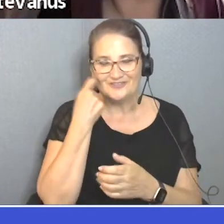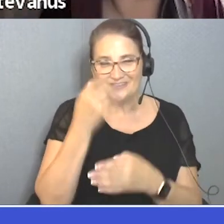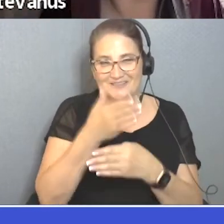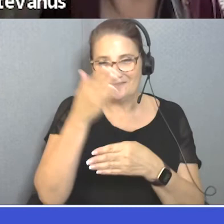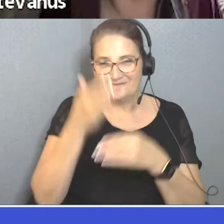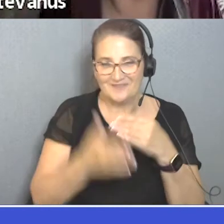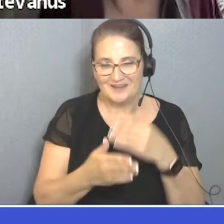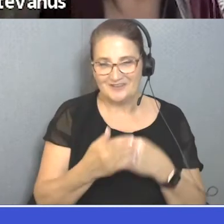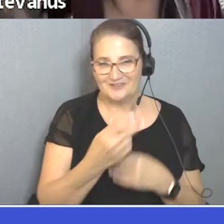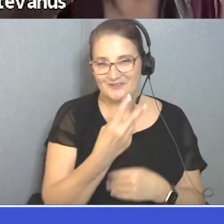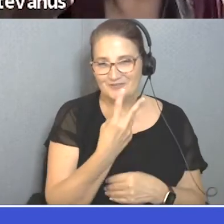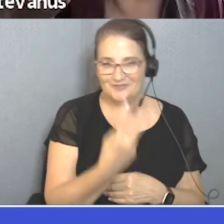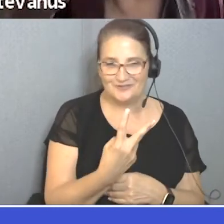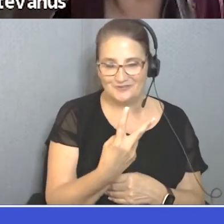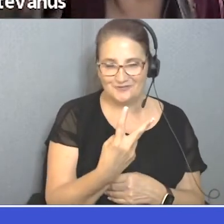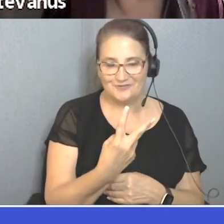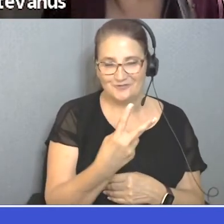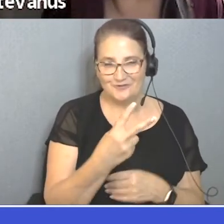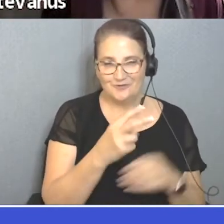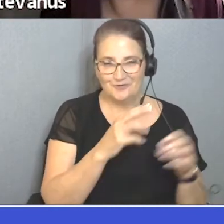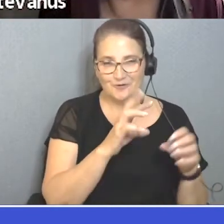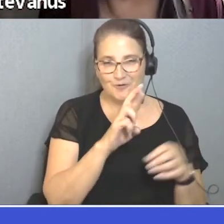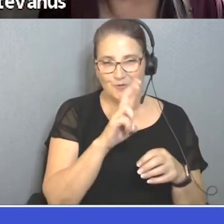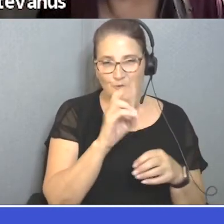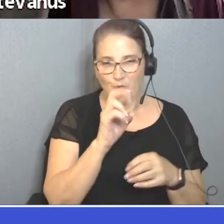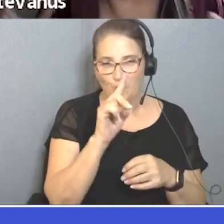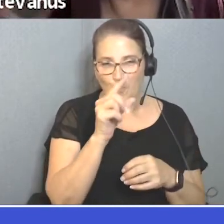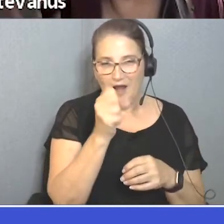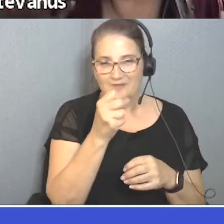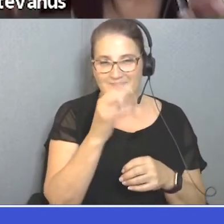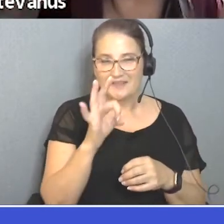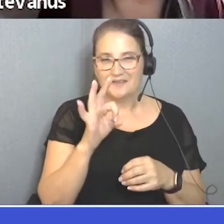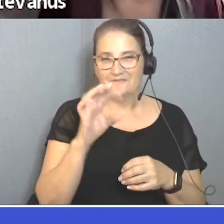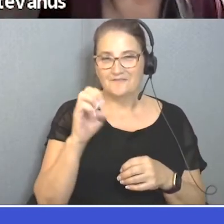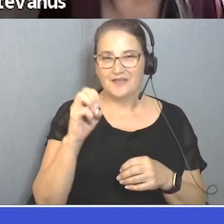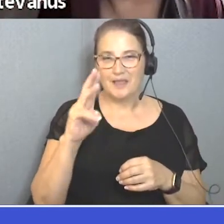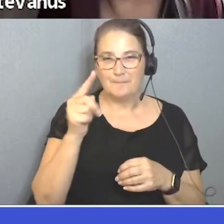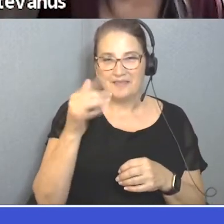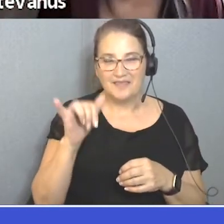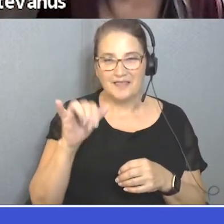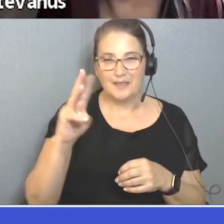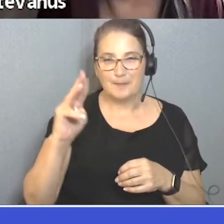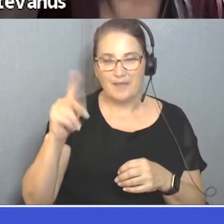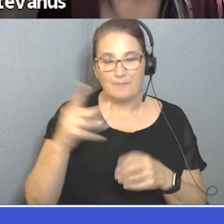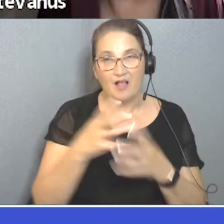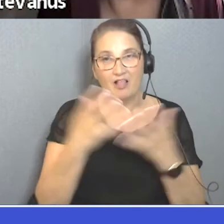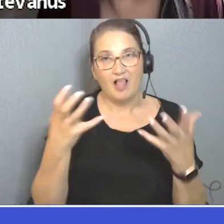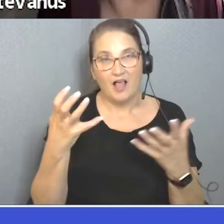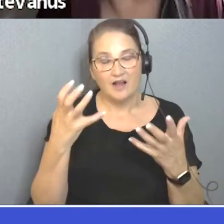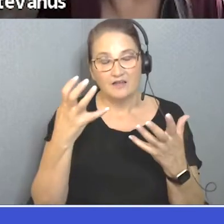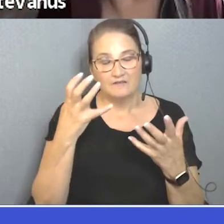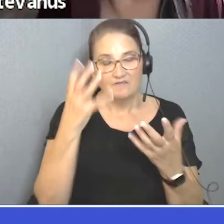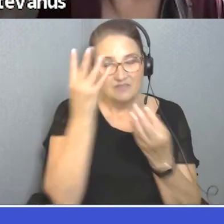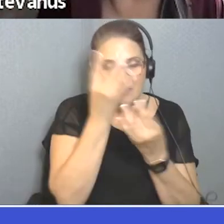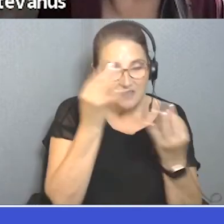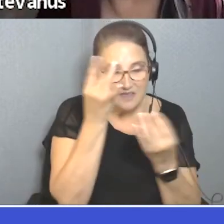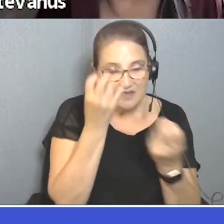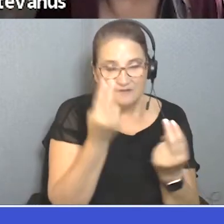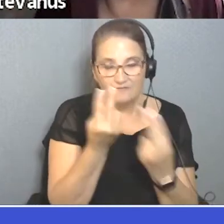minutes, congratulations, you just finished two rounds of Pembina mapping, a lot of -- empathy mapping, quiet reflection time.